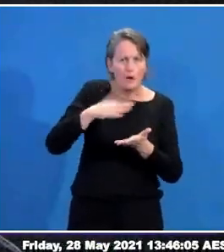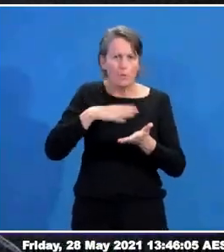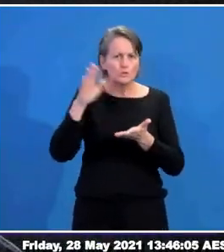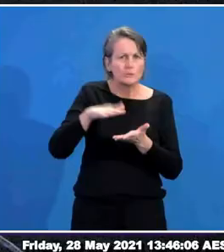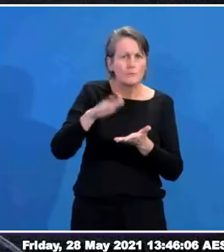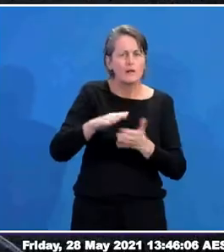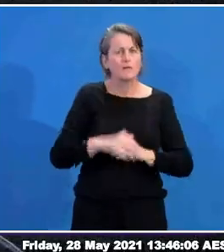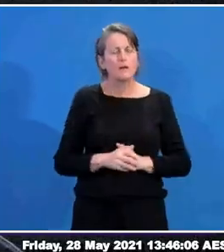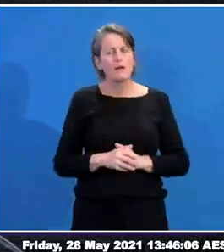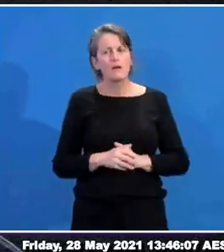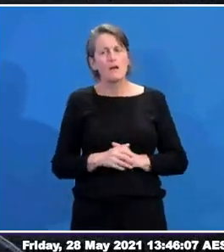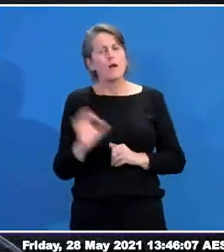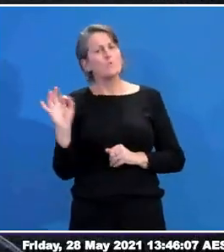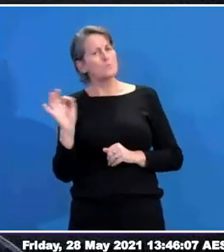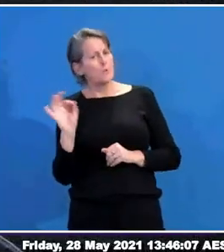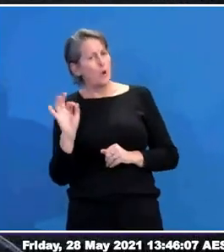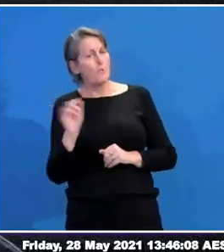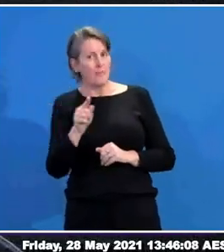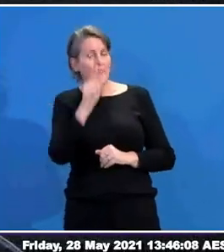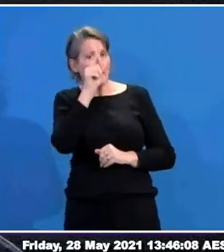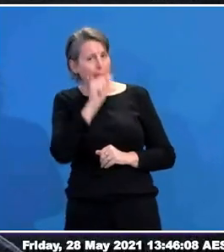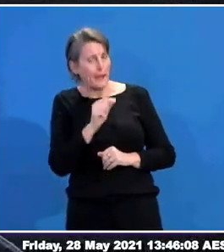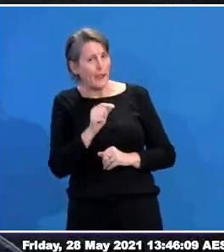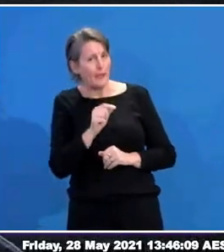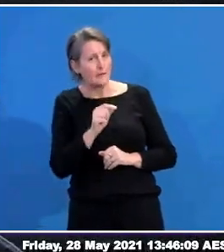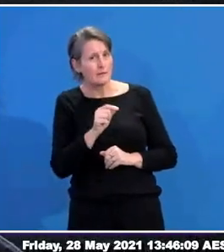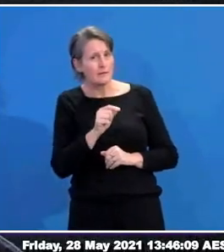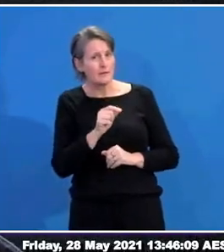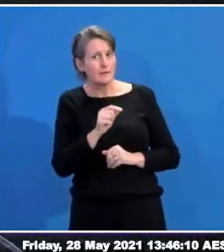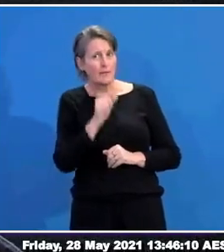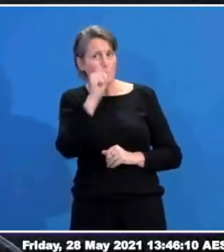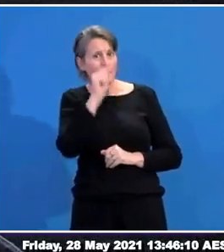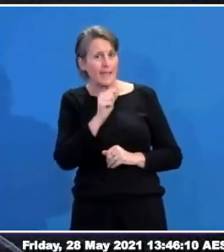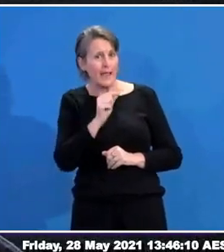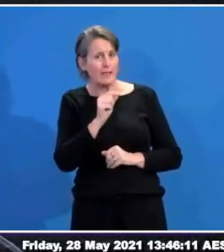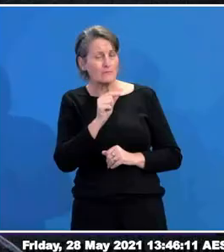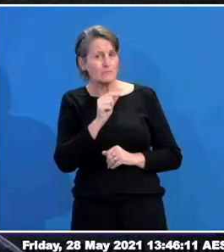MR McNAUGHTON: No, they don't, although they can there is a couple of ways that they could do this.